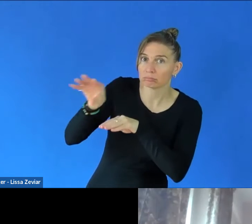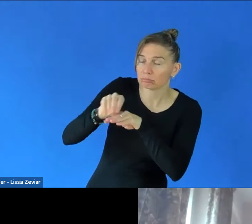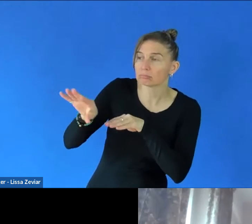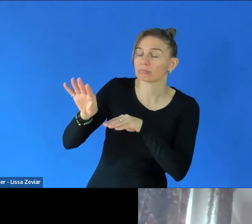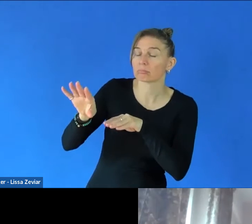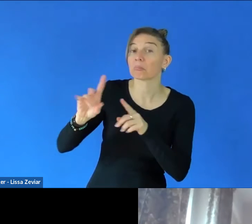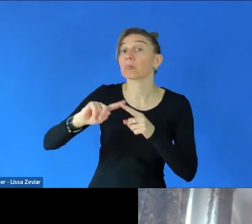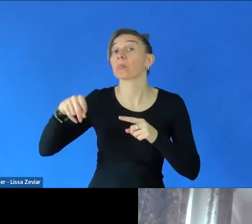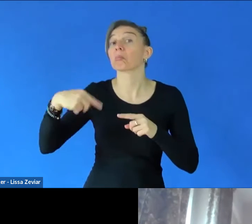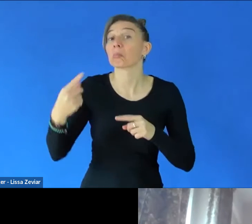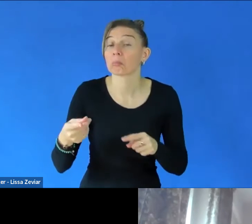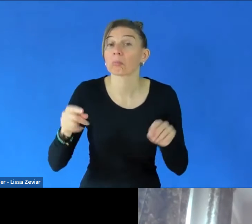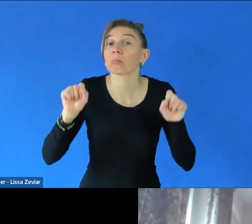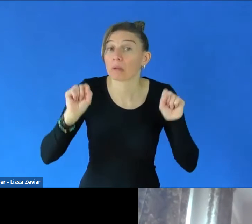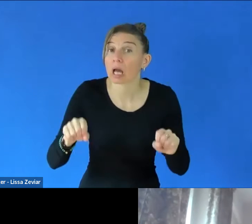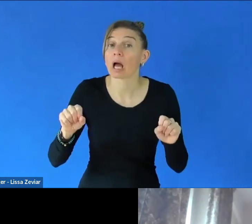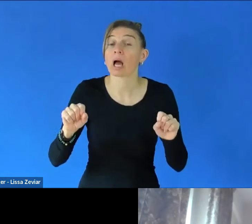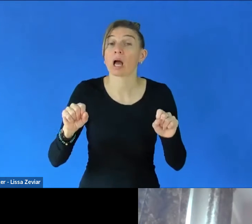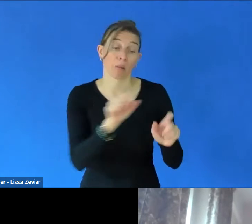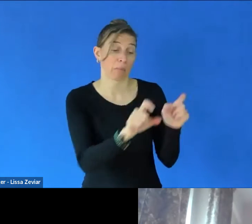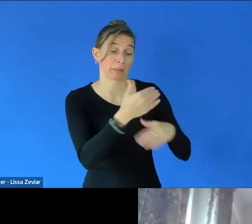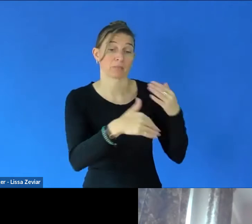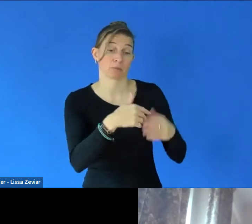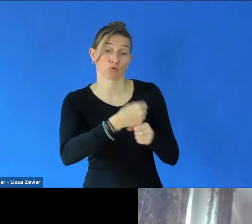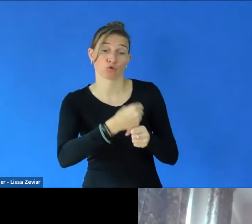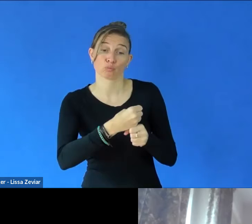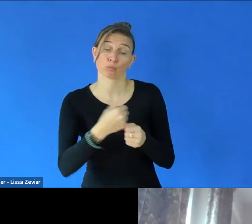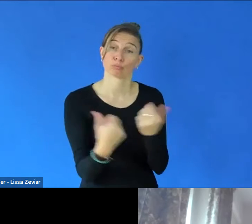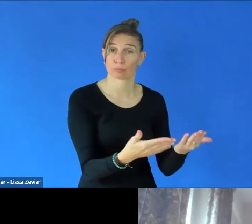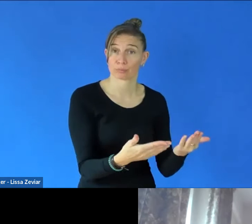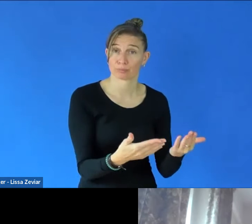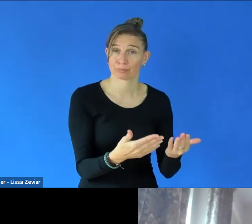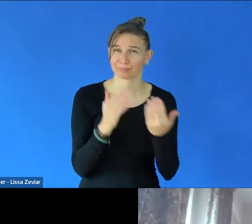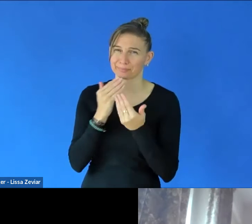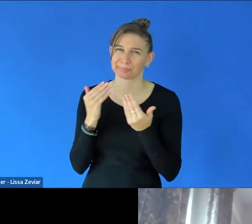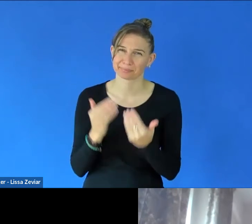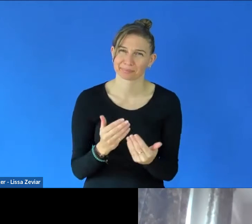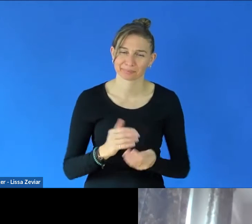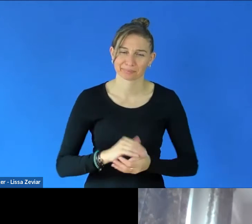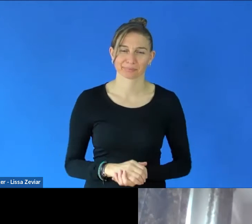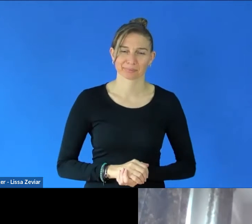of the persons with disabilities. Thank you. Thank you, Salma.